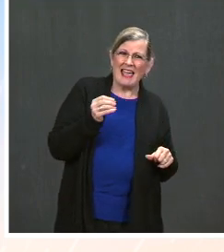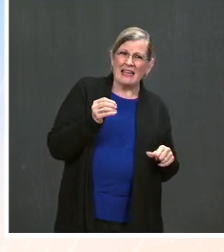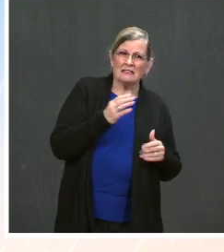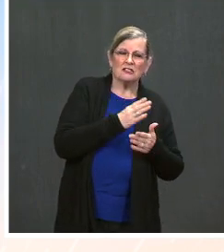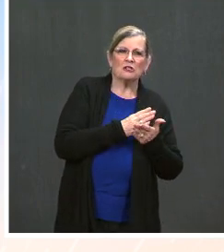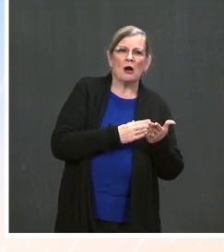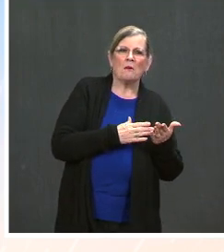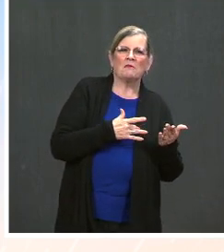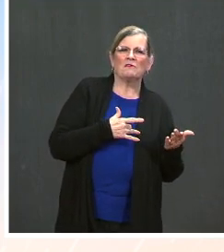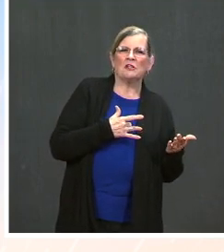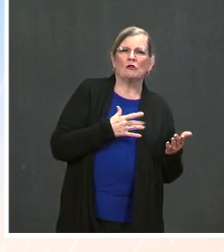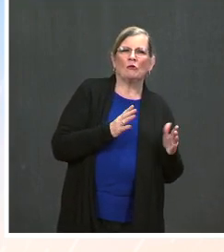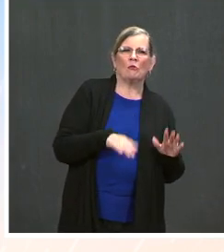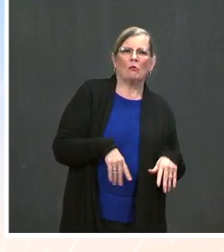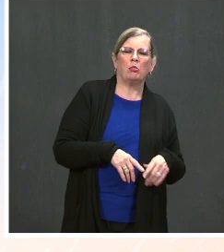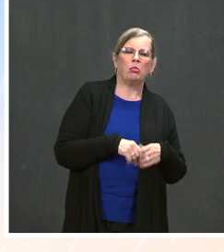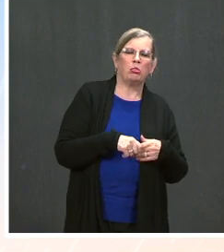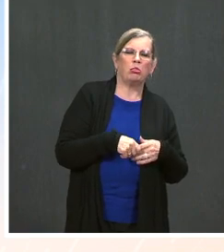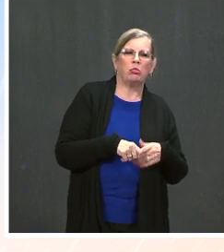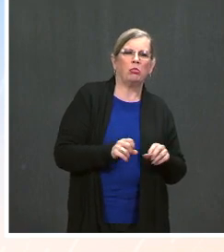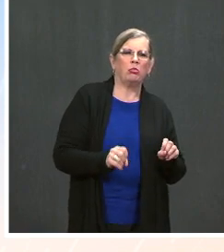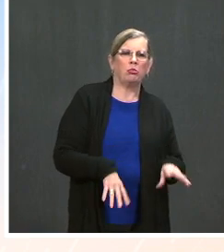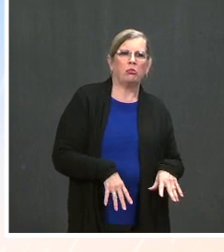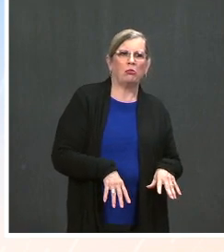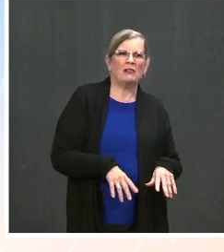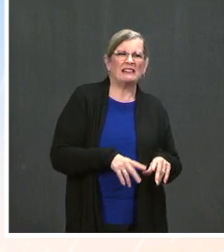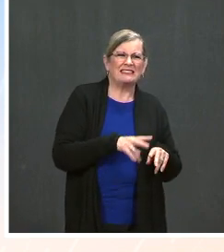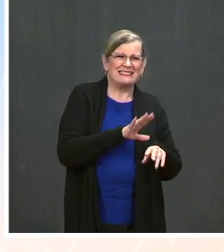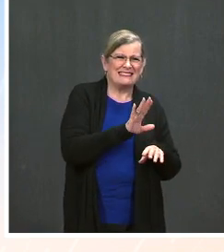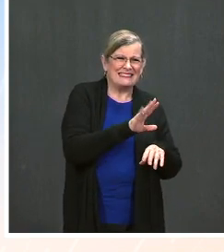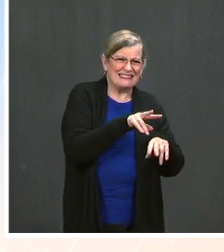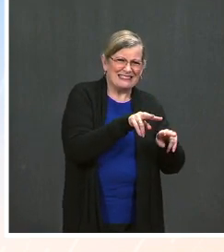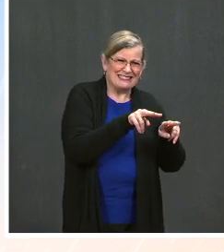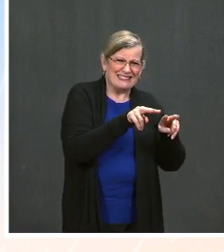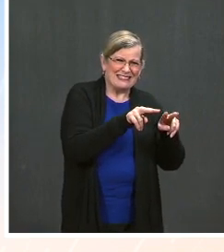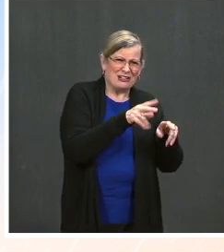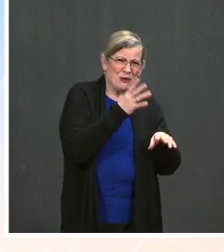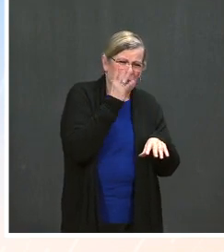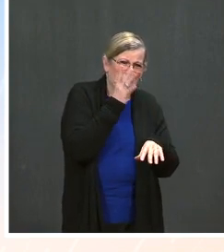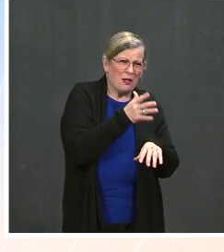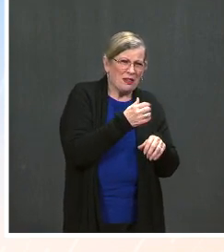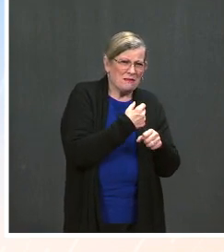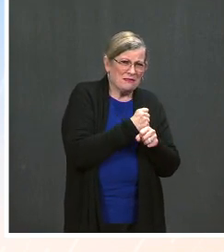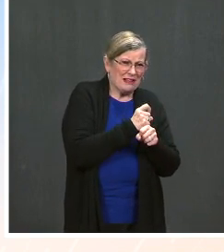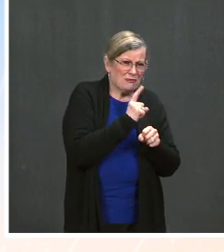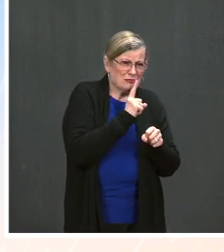throughout the past several months, even when people were feeling more and more confident out in the American public.